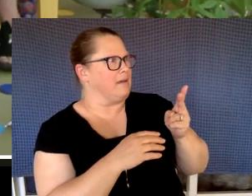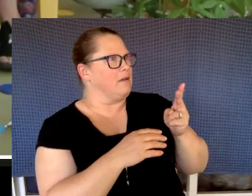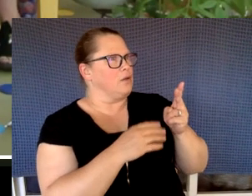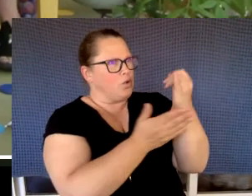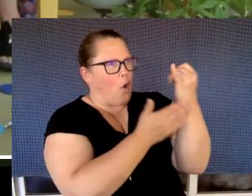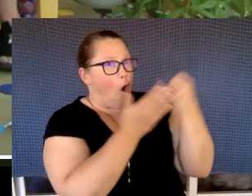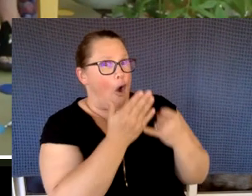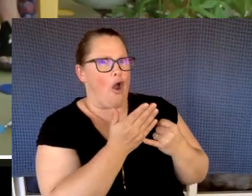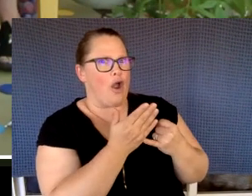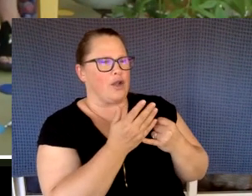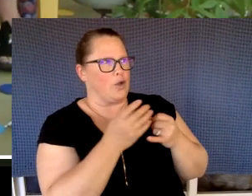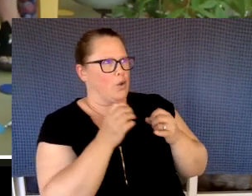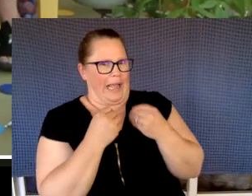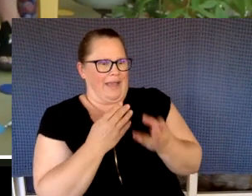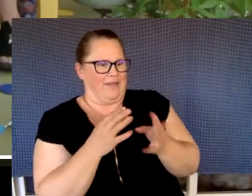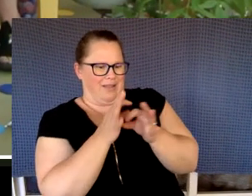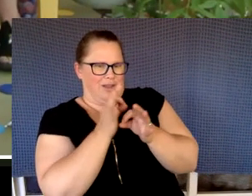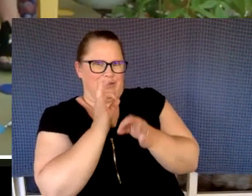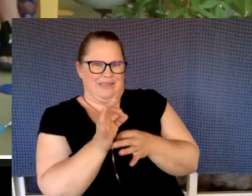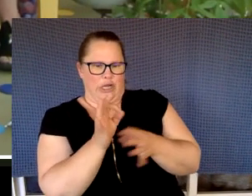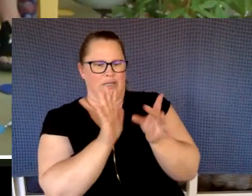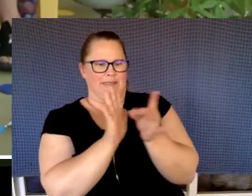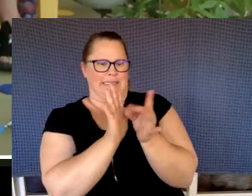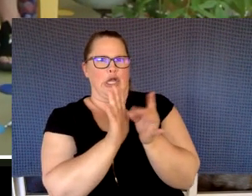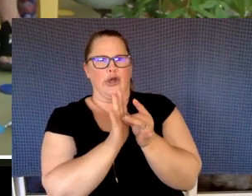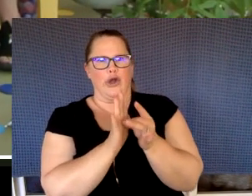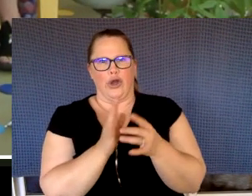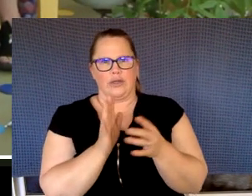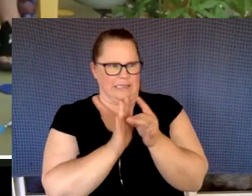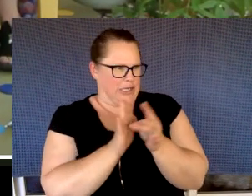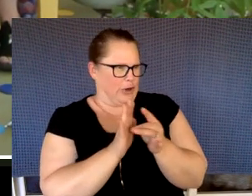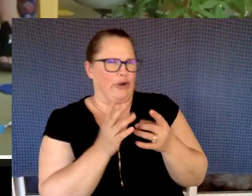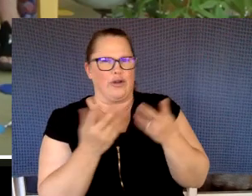see her art you're given a little sticker a packet of stickers.